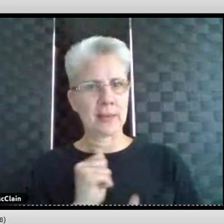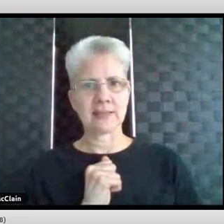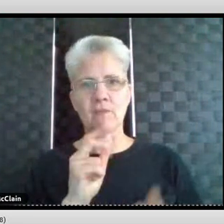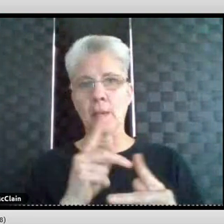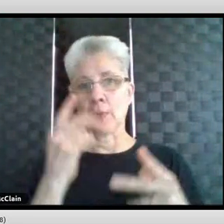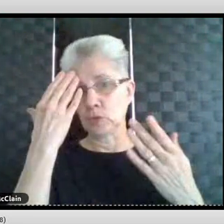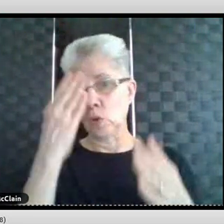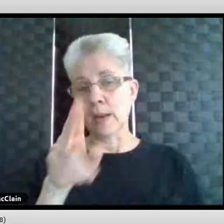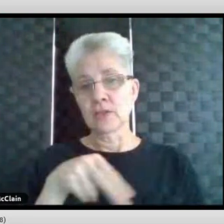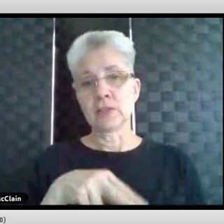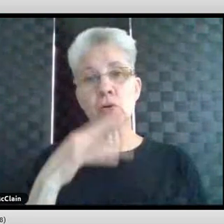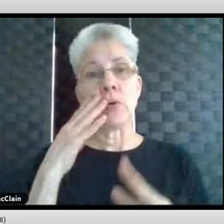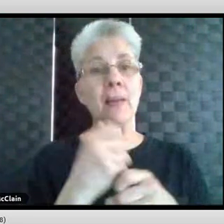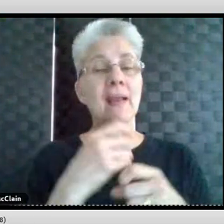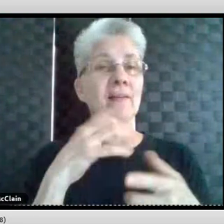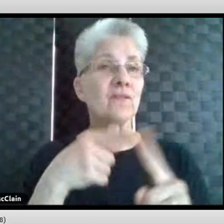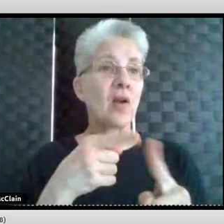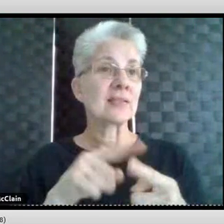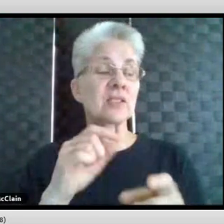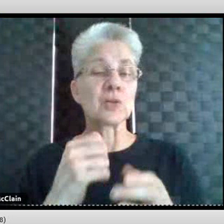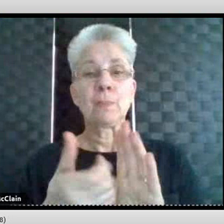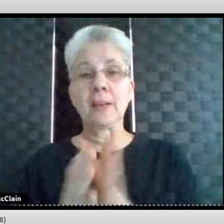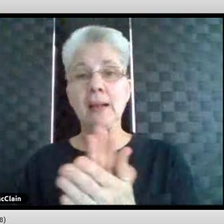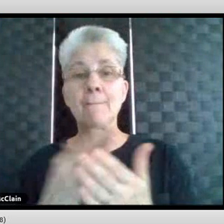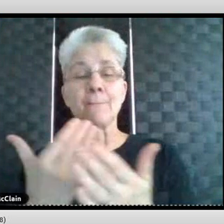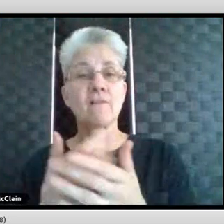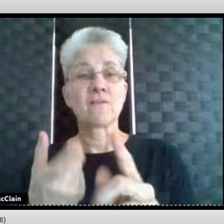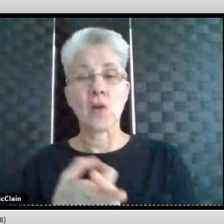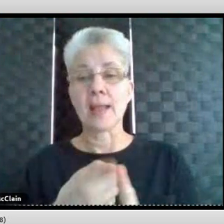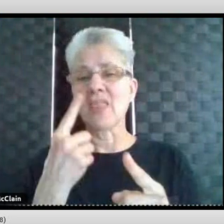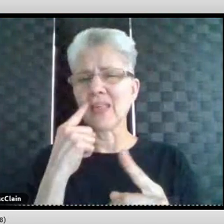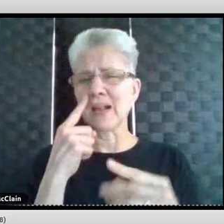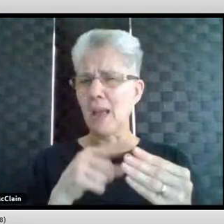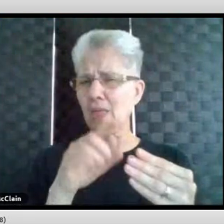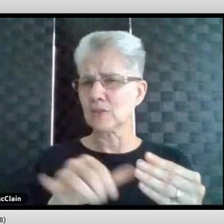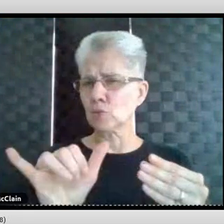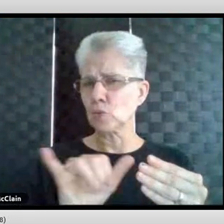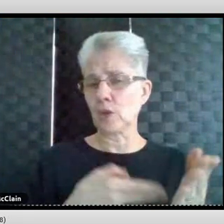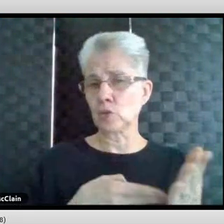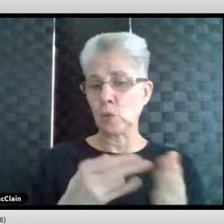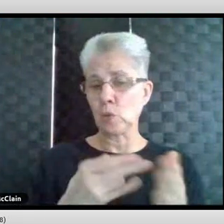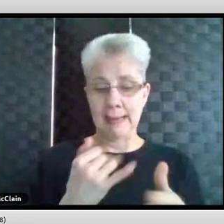how to make friends to make new friends. And here's the thing to think about, too. If they're truly introverts like I am,